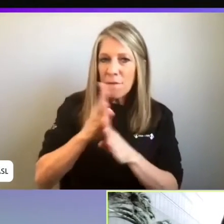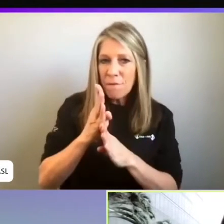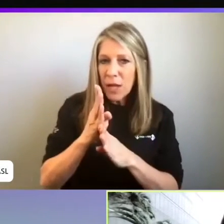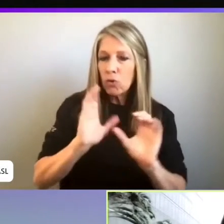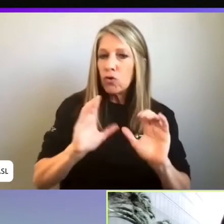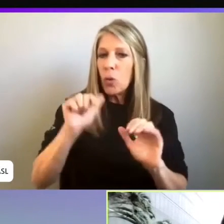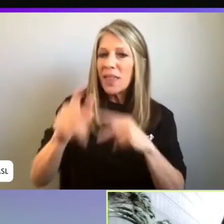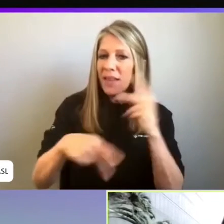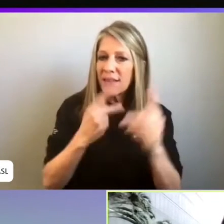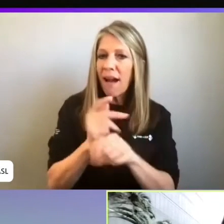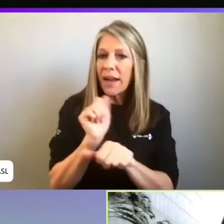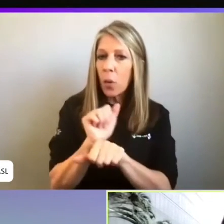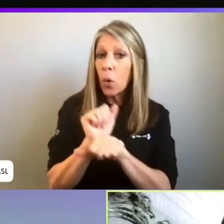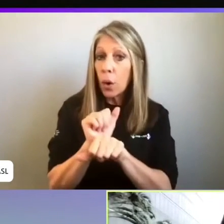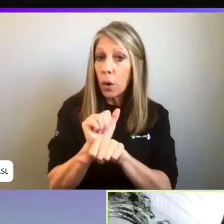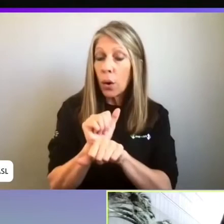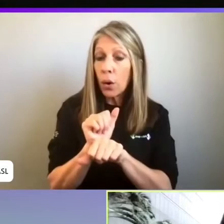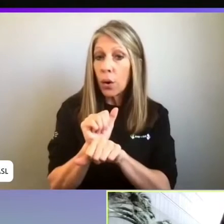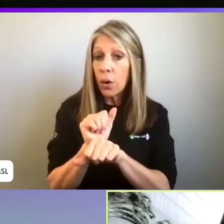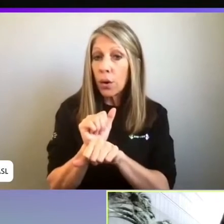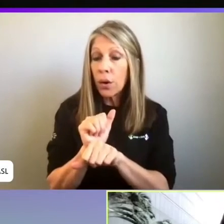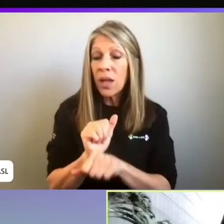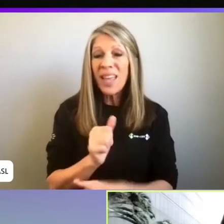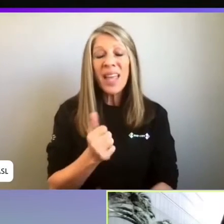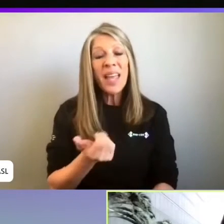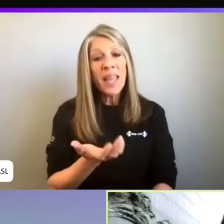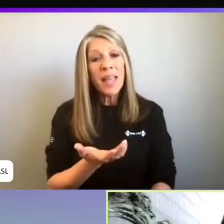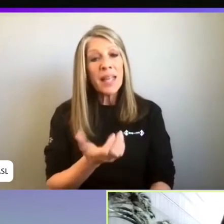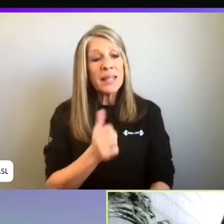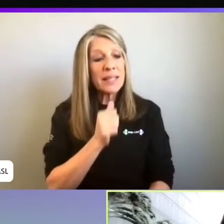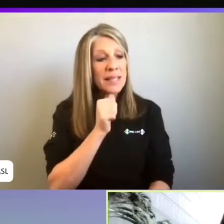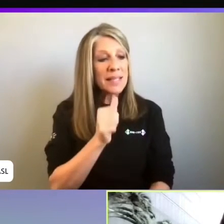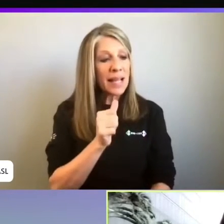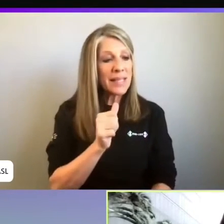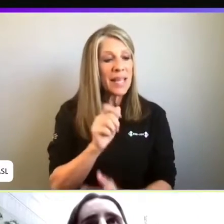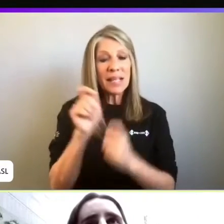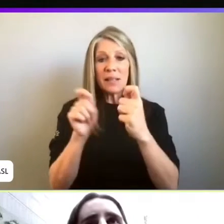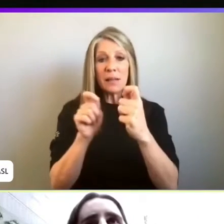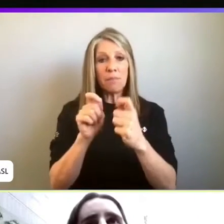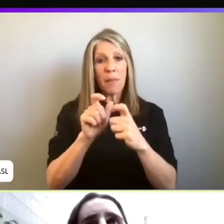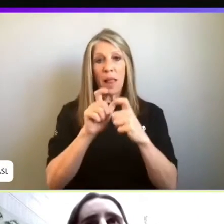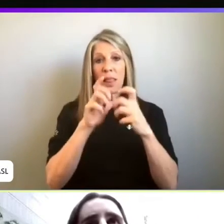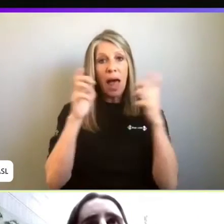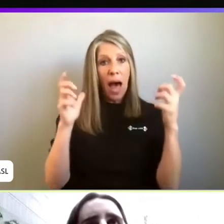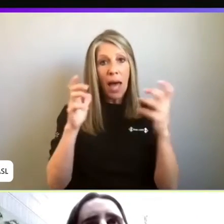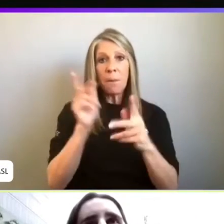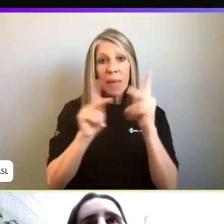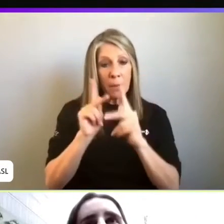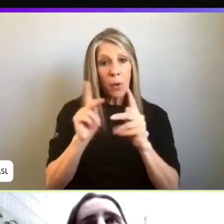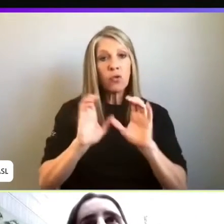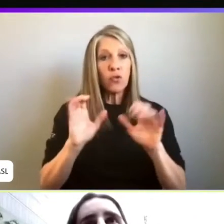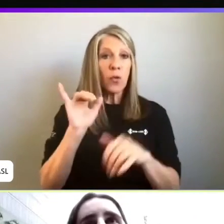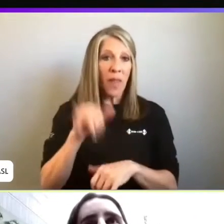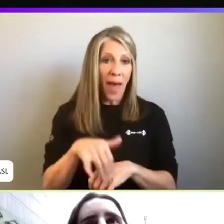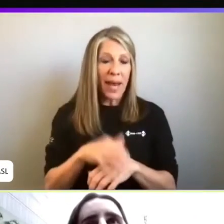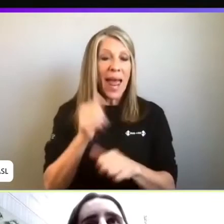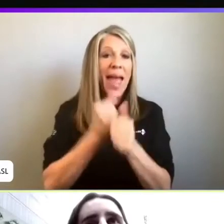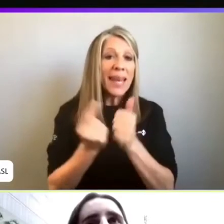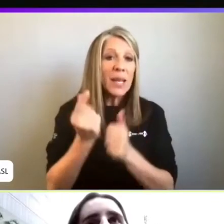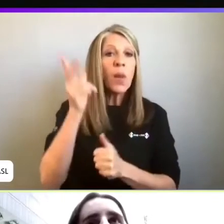talking about typical graphics, but there are far too few people in the field doing this type of work. And